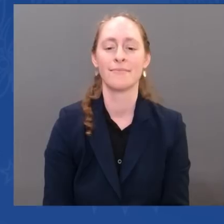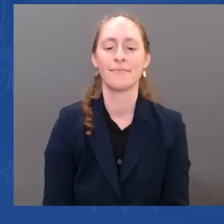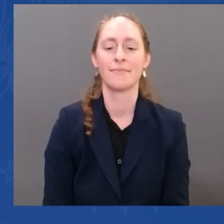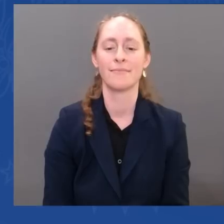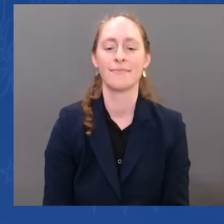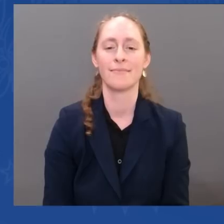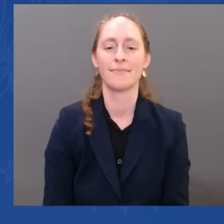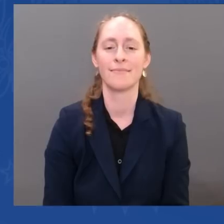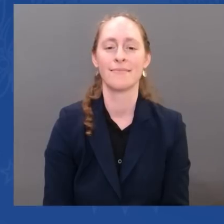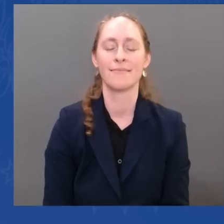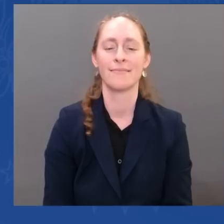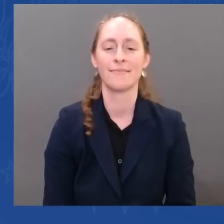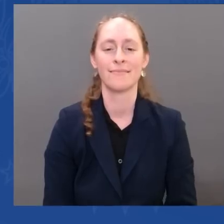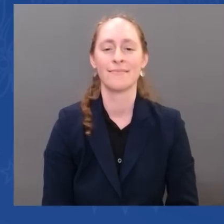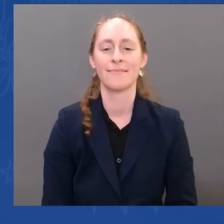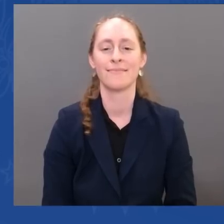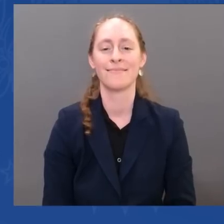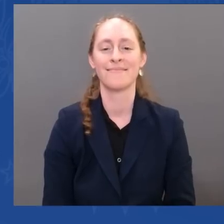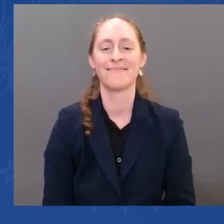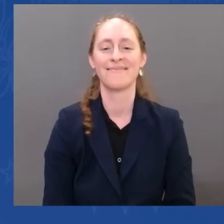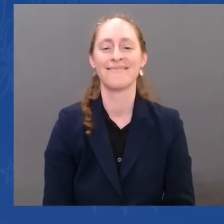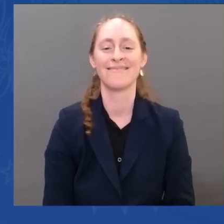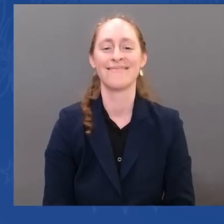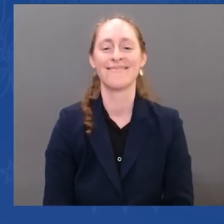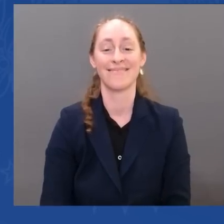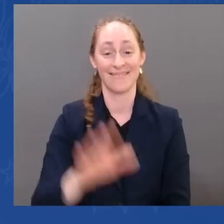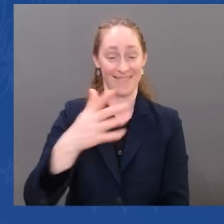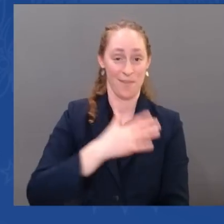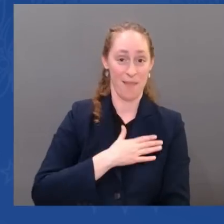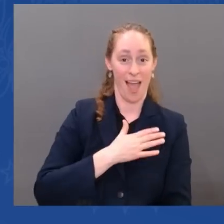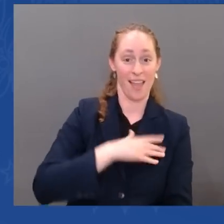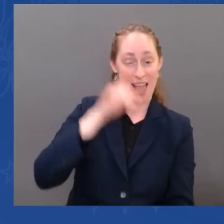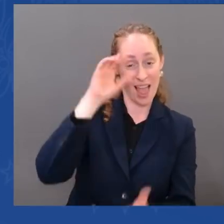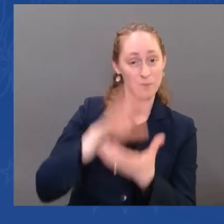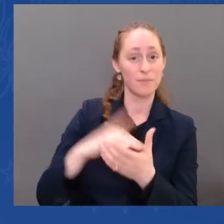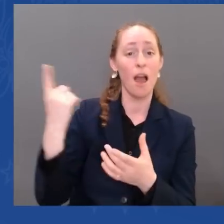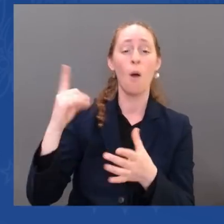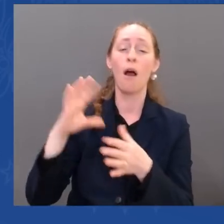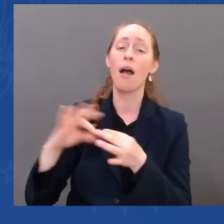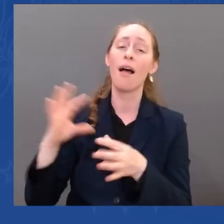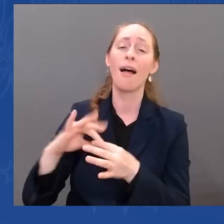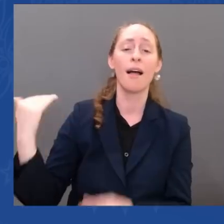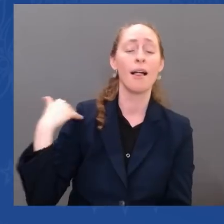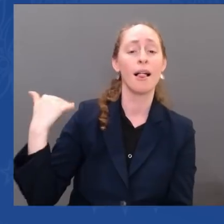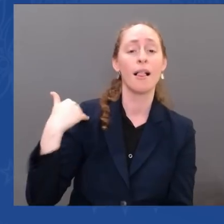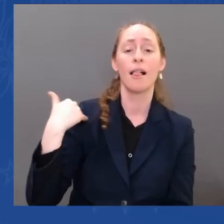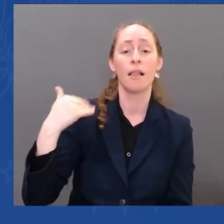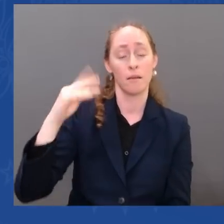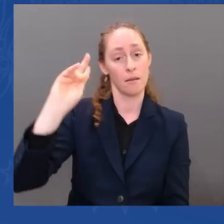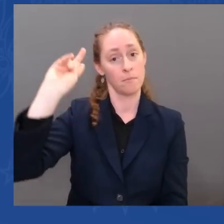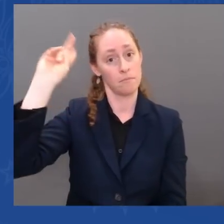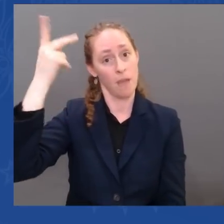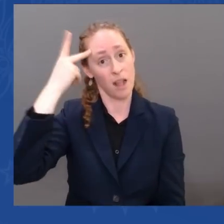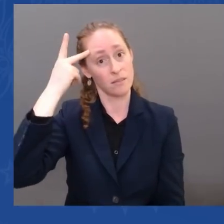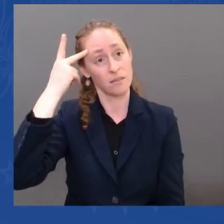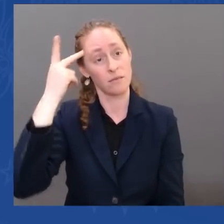Dr. Biden: You know, my husband has always told me that all politics is personal. And I think that you can see that in the relationship